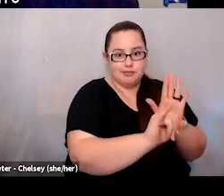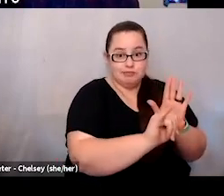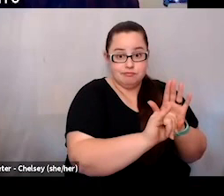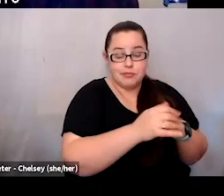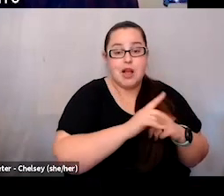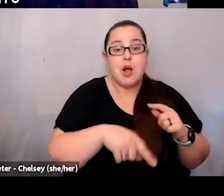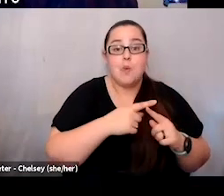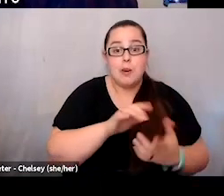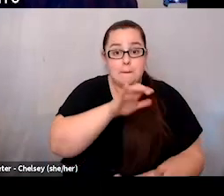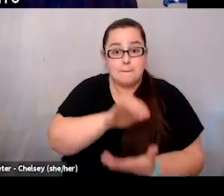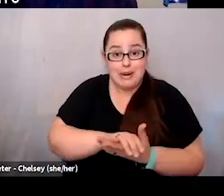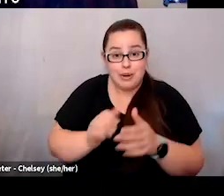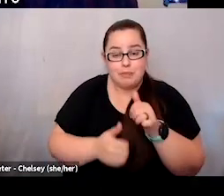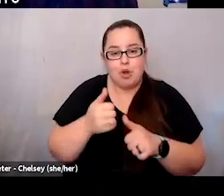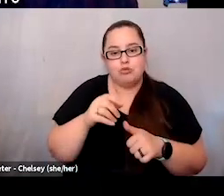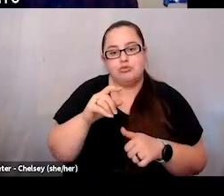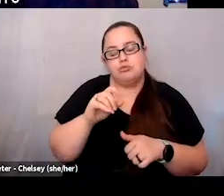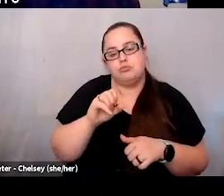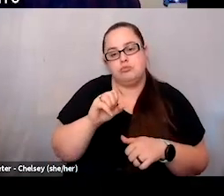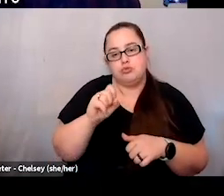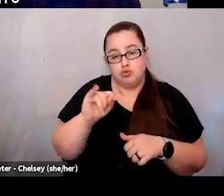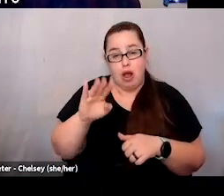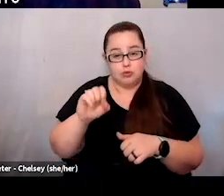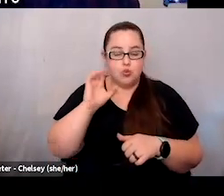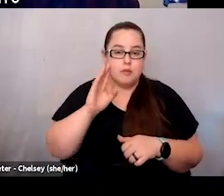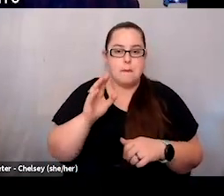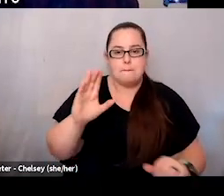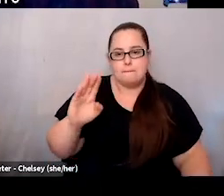married, most tribes were matrilocal, so if you married, and let's just say you're a